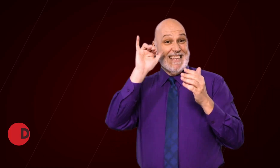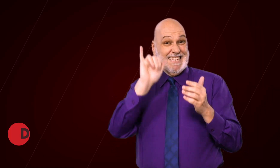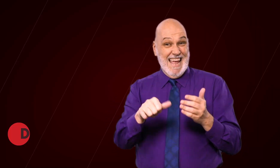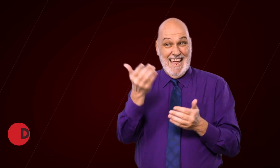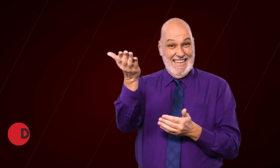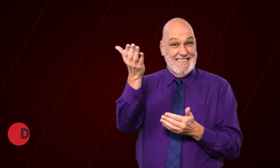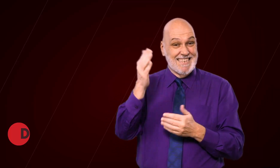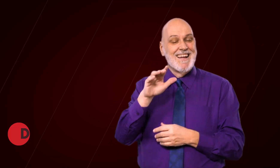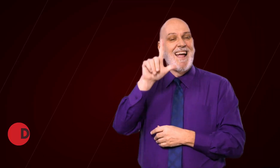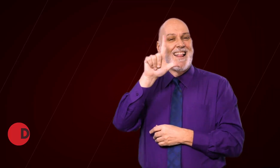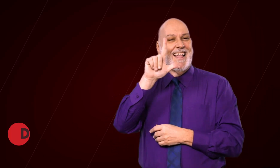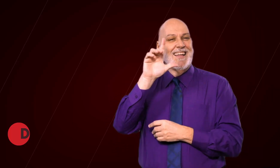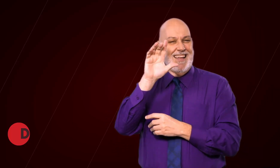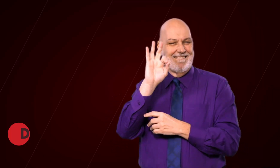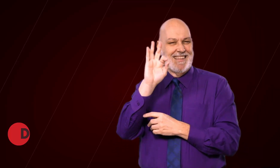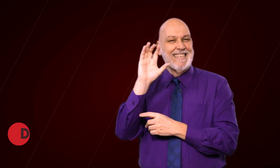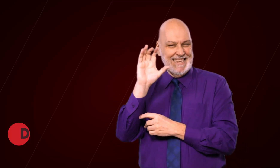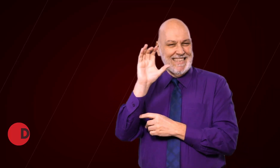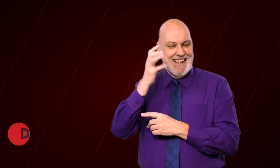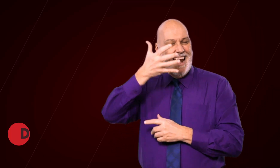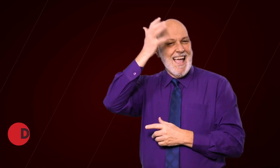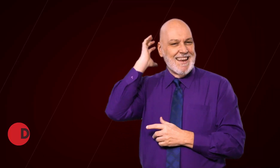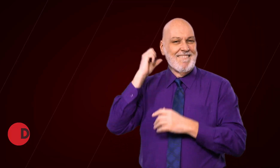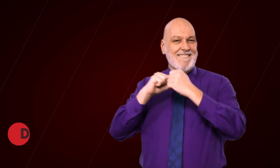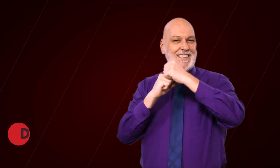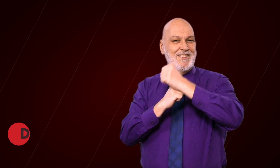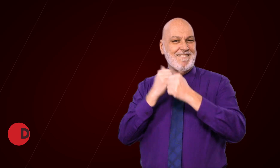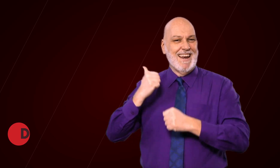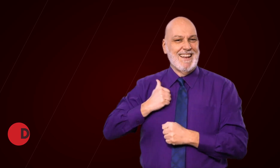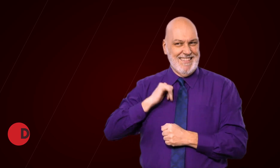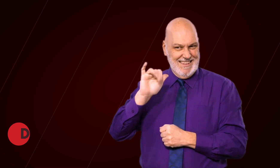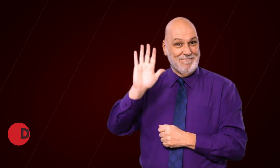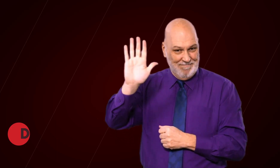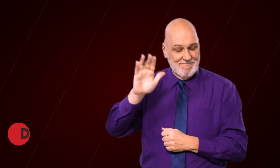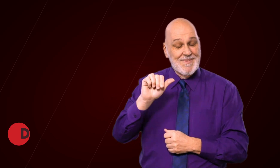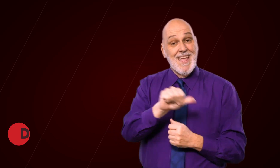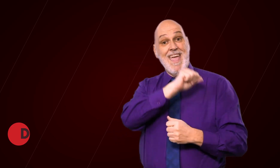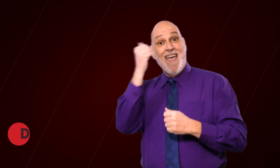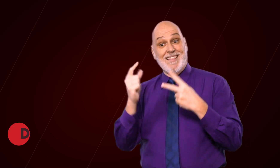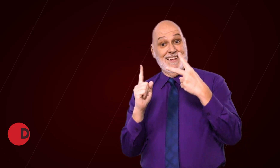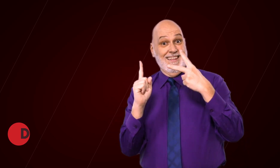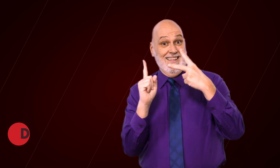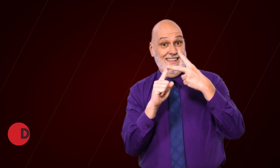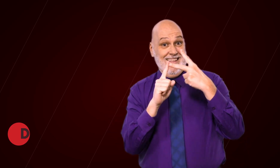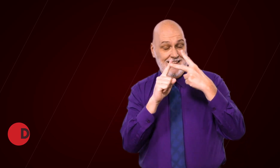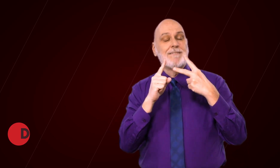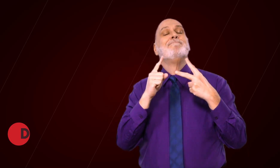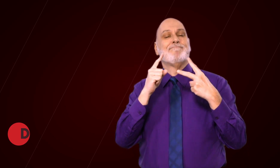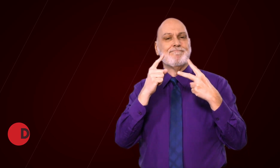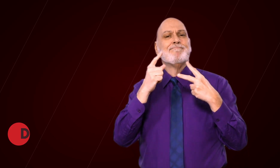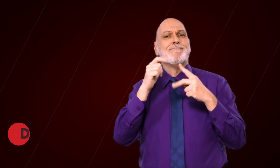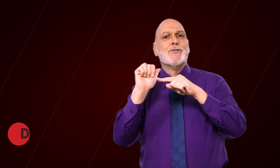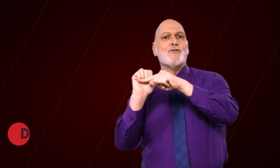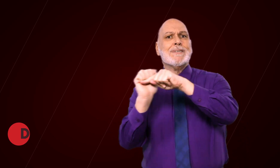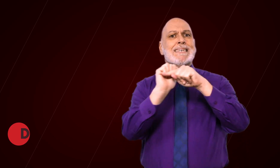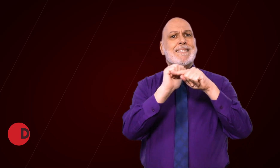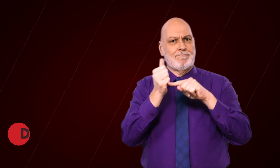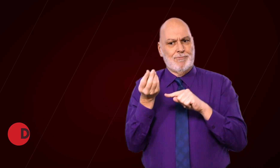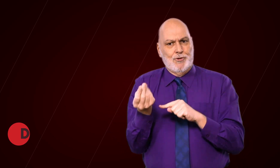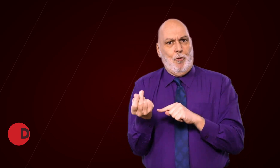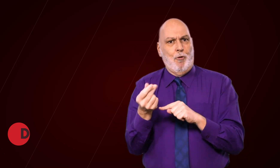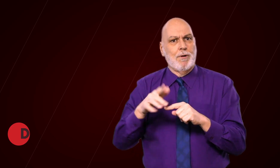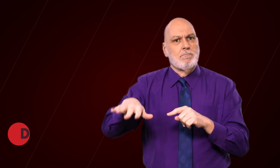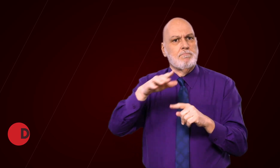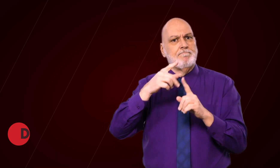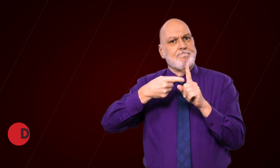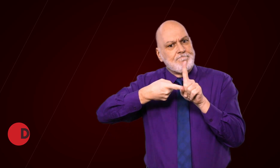[Anselmo]: That was the Lions Foundation of Canada.